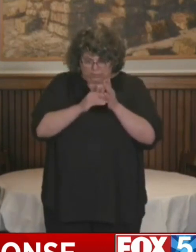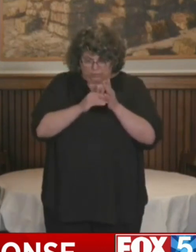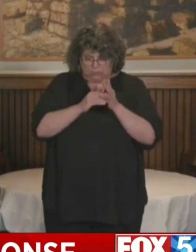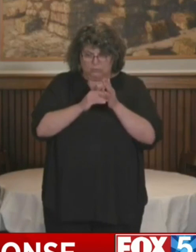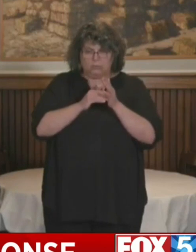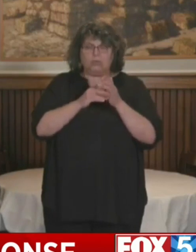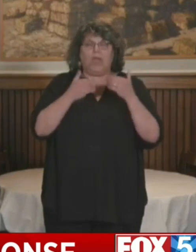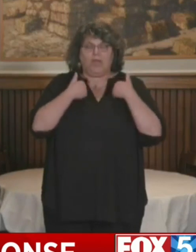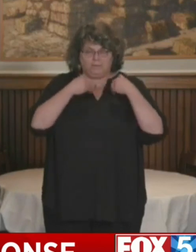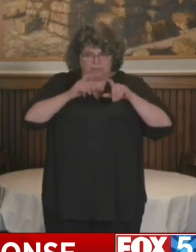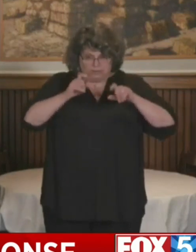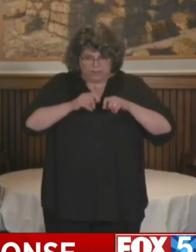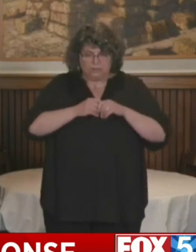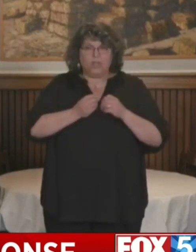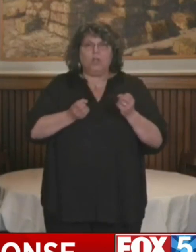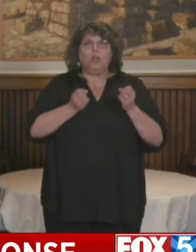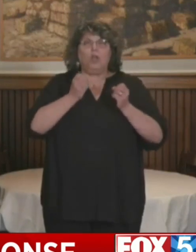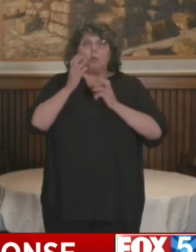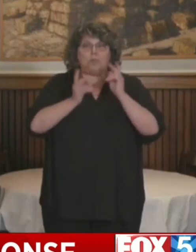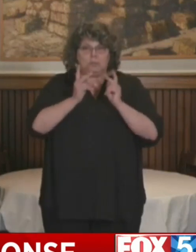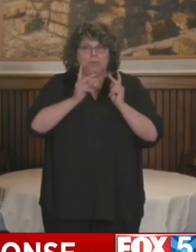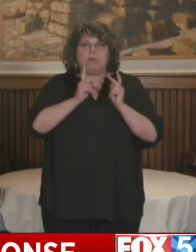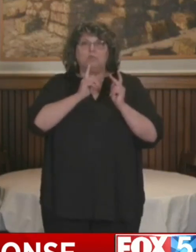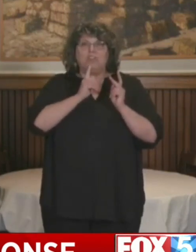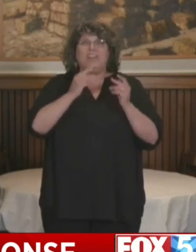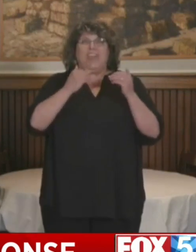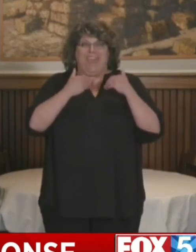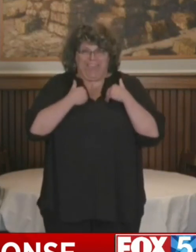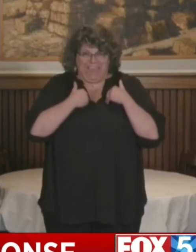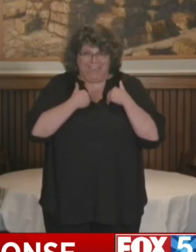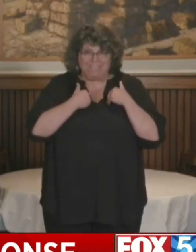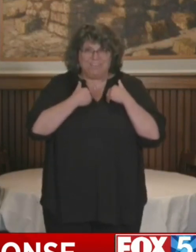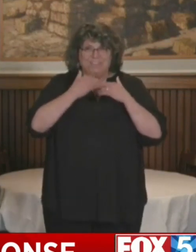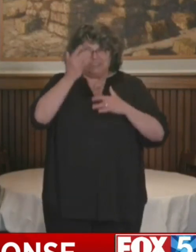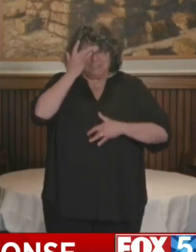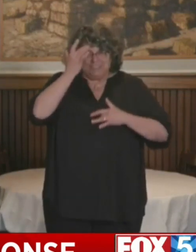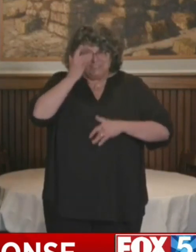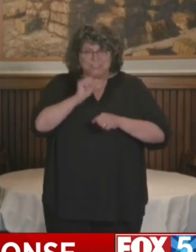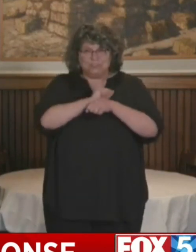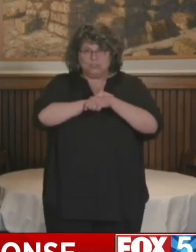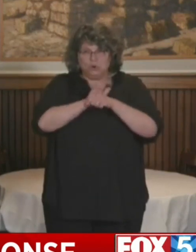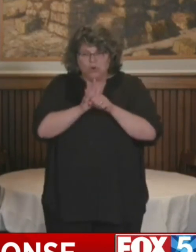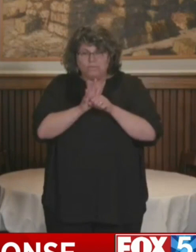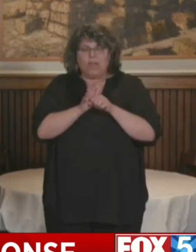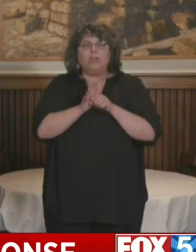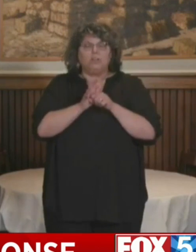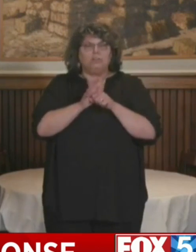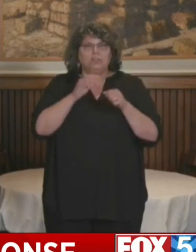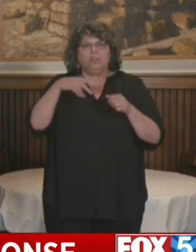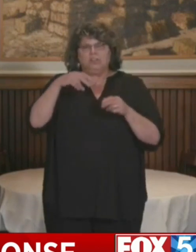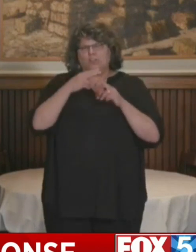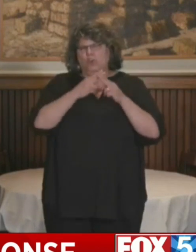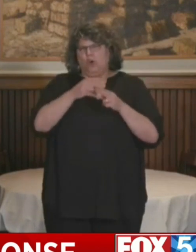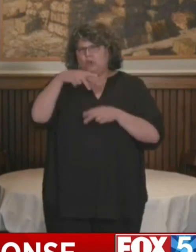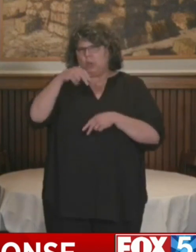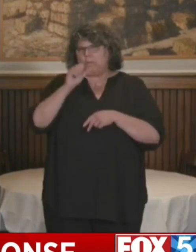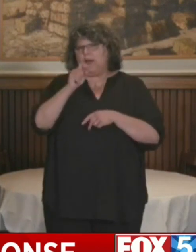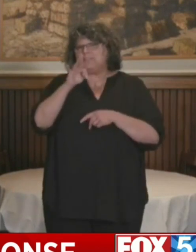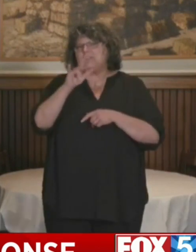INDIVIDUALS. THERE ARE 1591 POSITIVE TESTS. SO YOU HAVE THE DENOMINATOR THE 57 PLUS 1000 AND THEN YOU HAVE THE NUMBER OF TESTS YOU COME UP